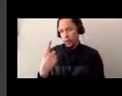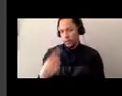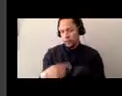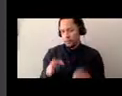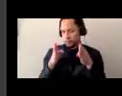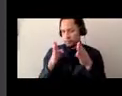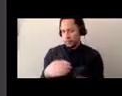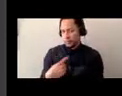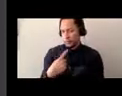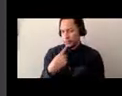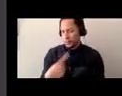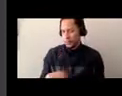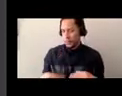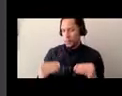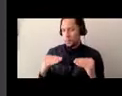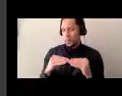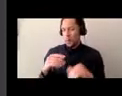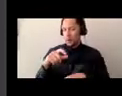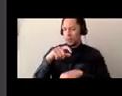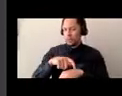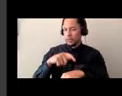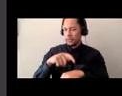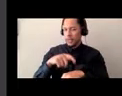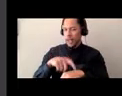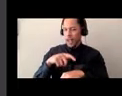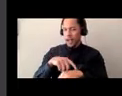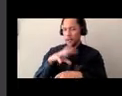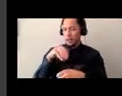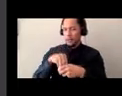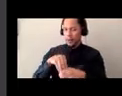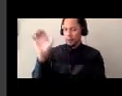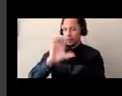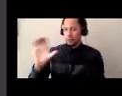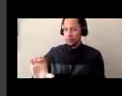We have opportunities for you.